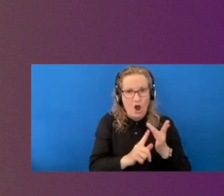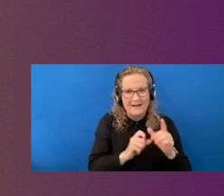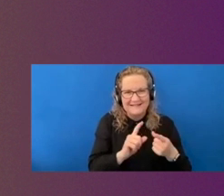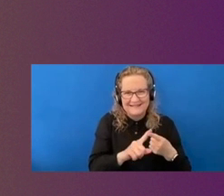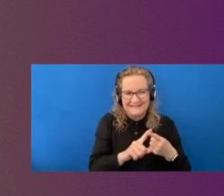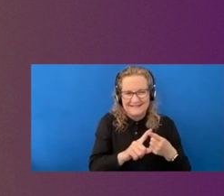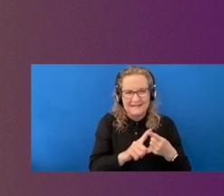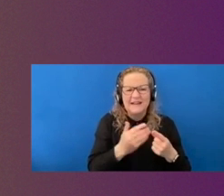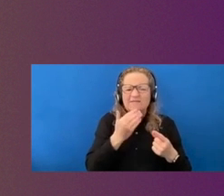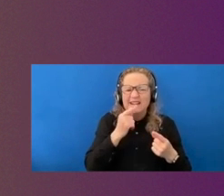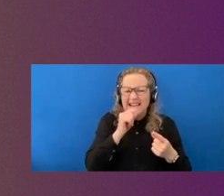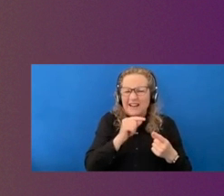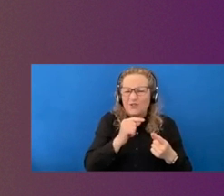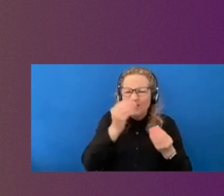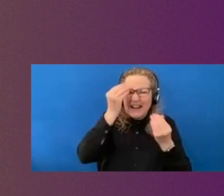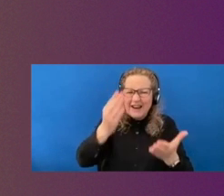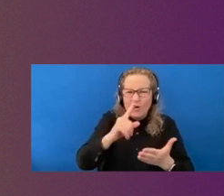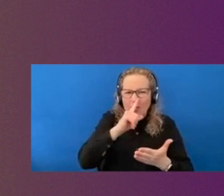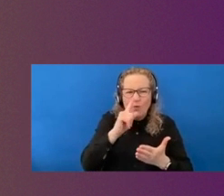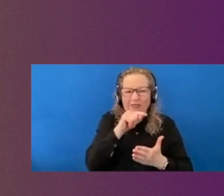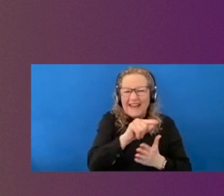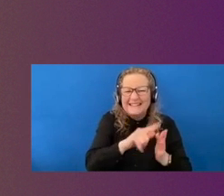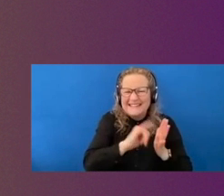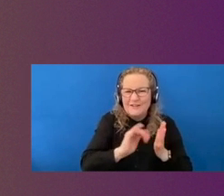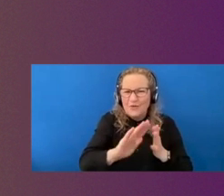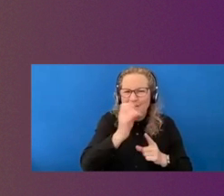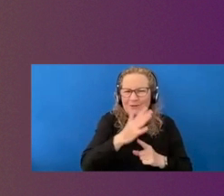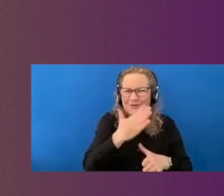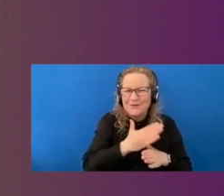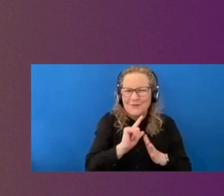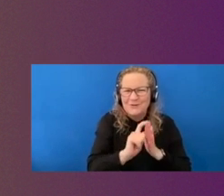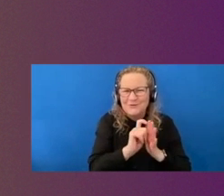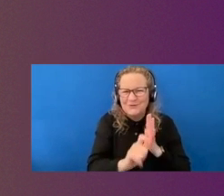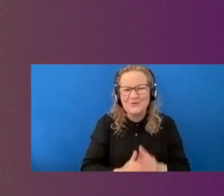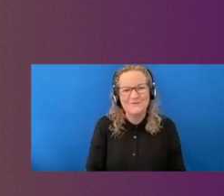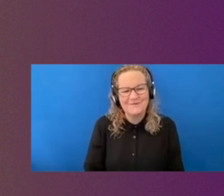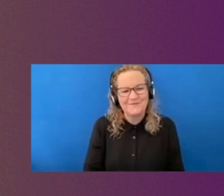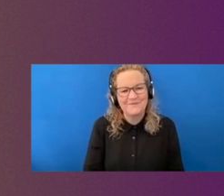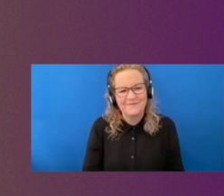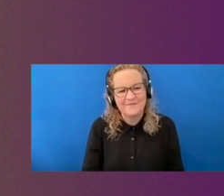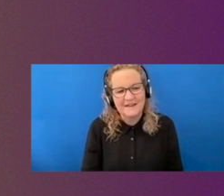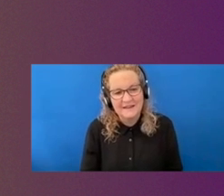to everyone what that is and what the important work that you do yeah so yeah thanks um empowering